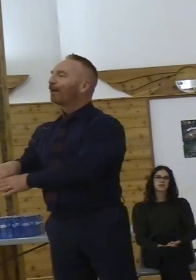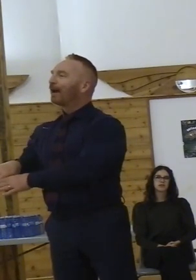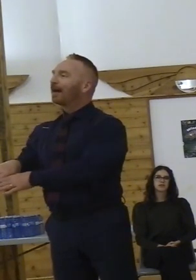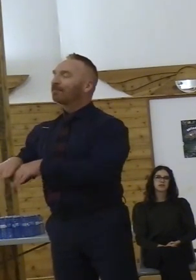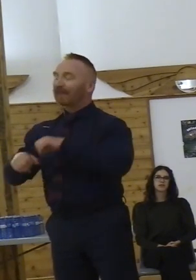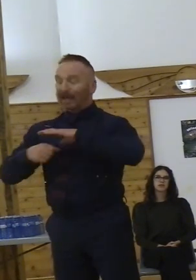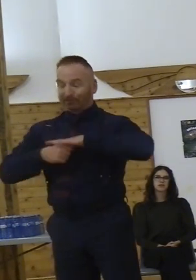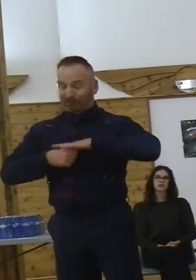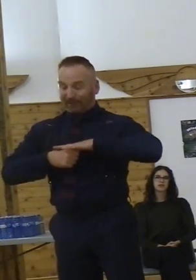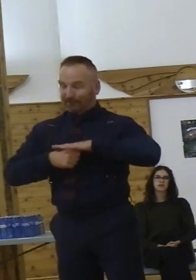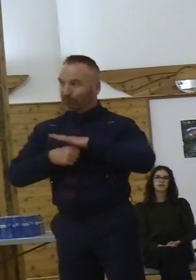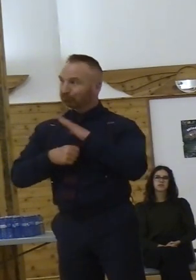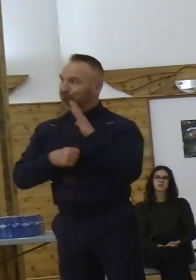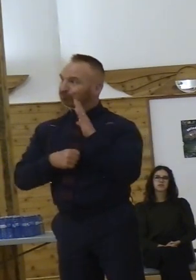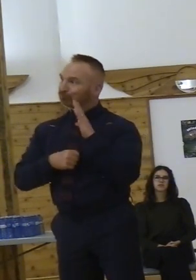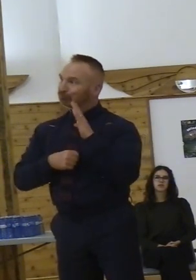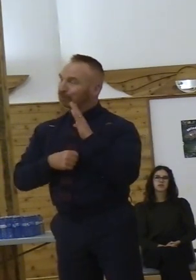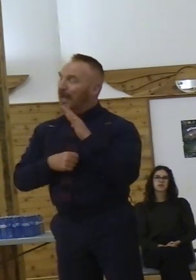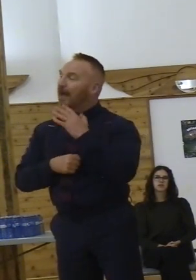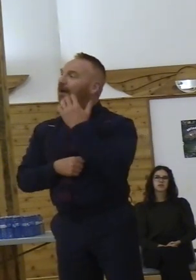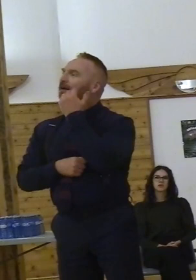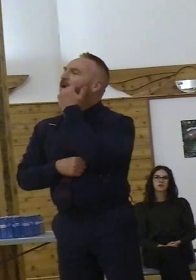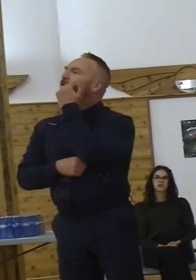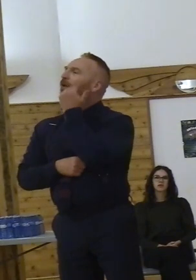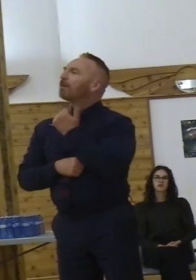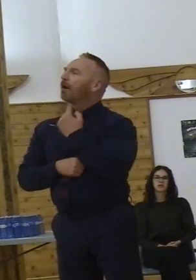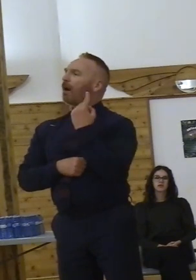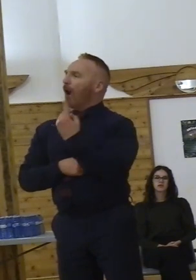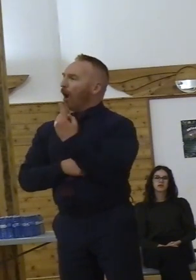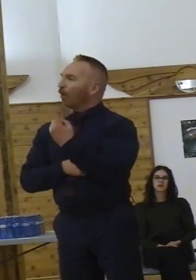Because I'm facing things in her head as little children.